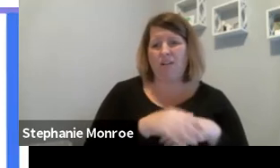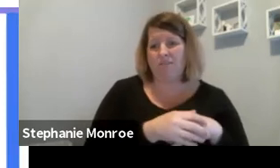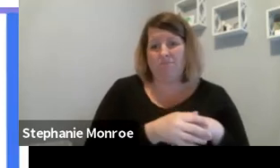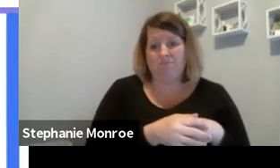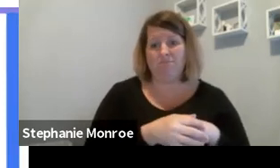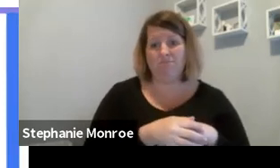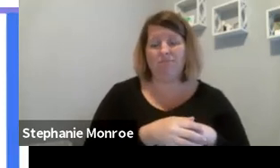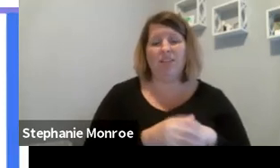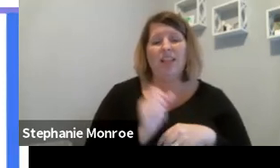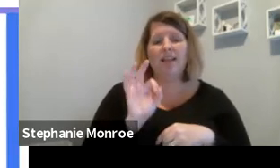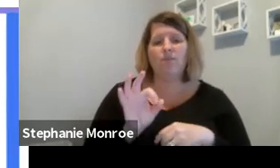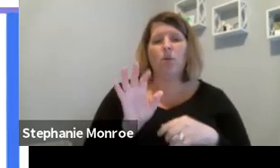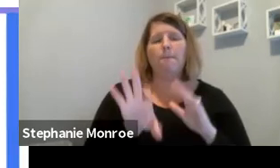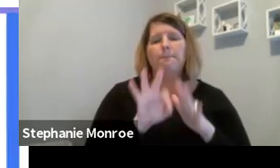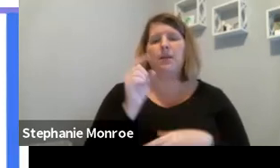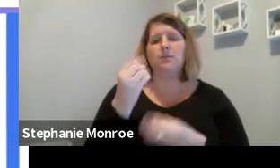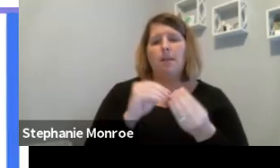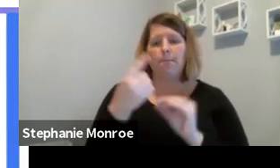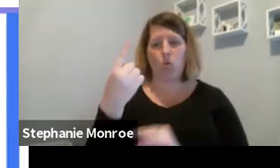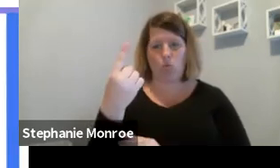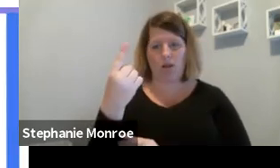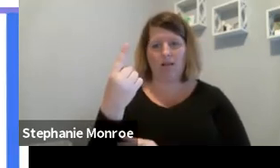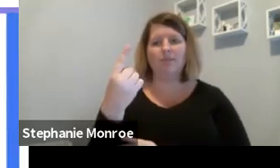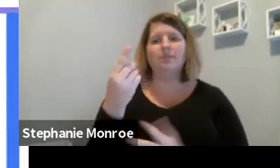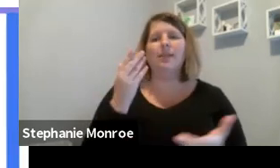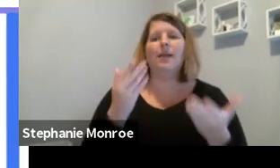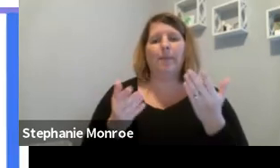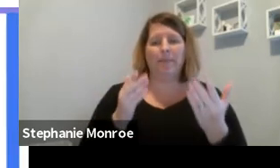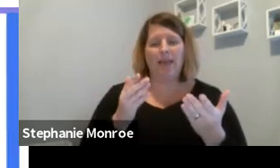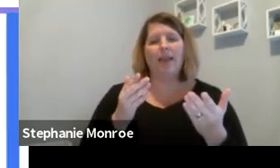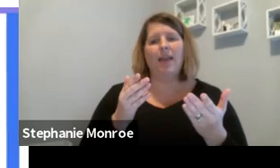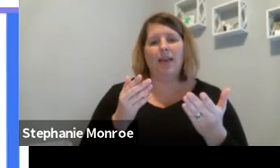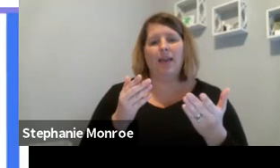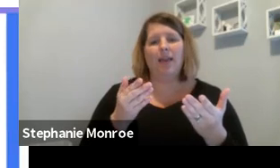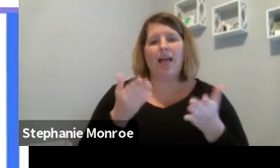If you choose number one, it may give you and the victim